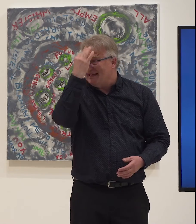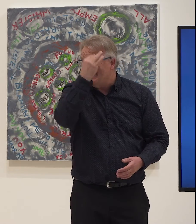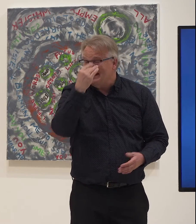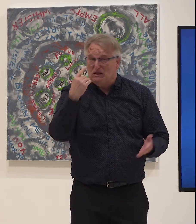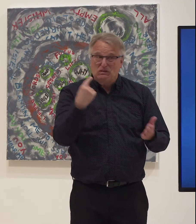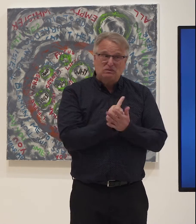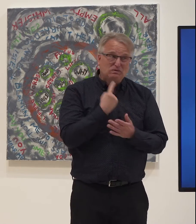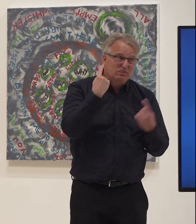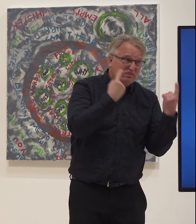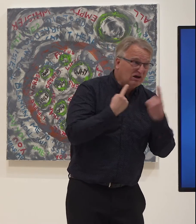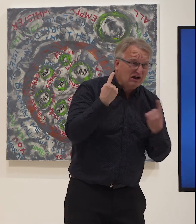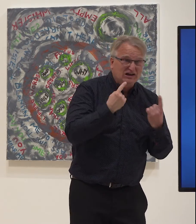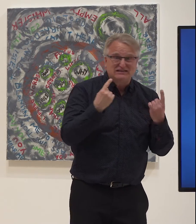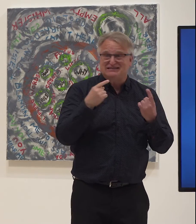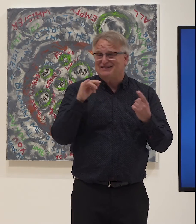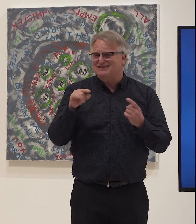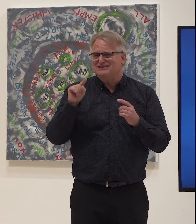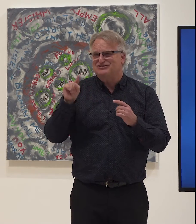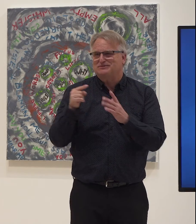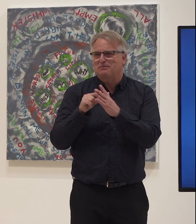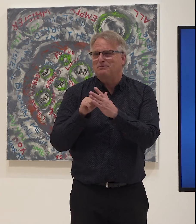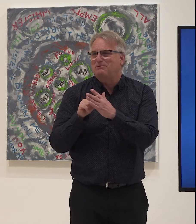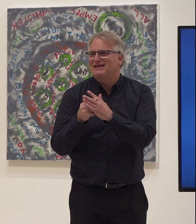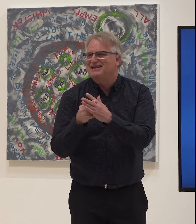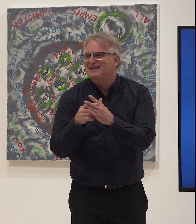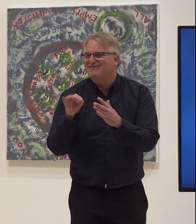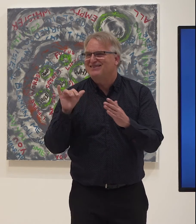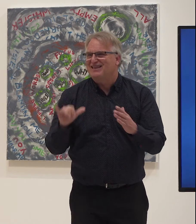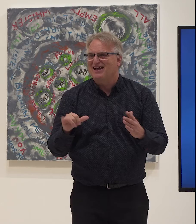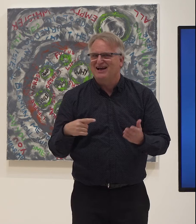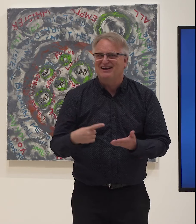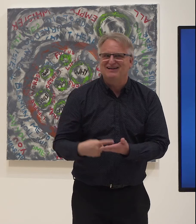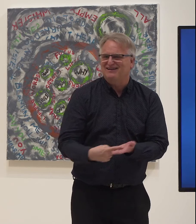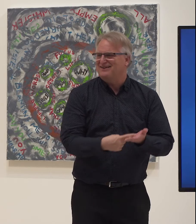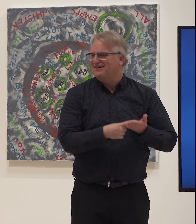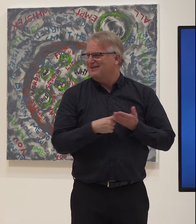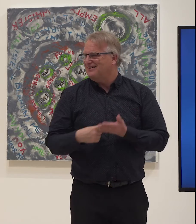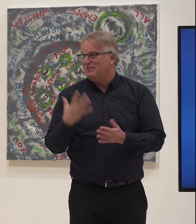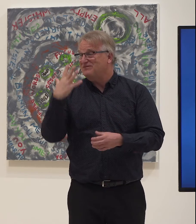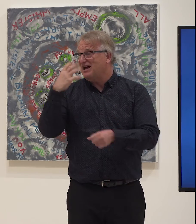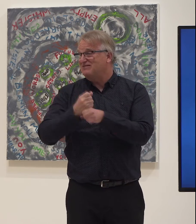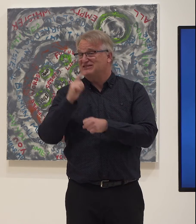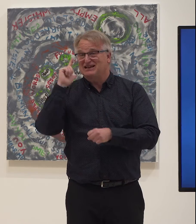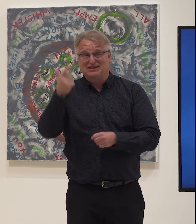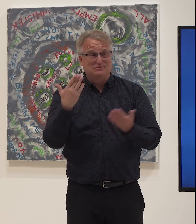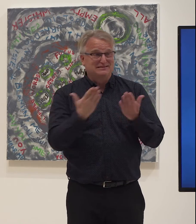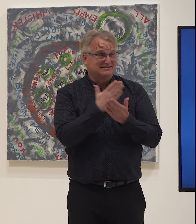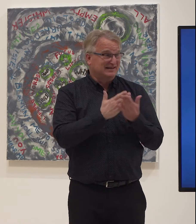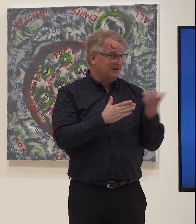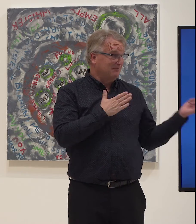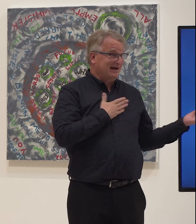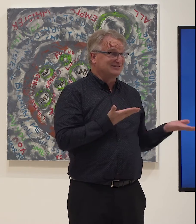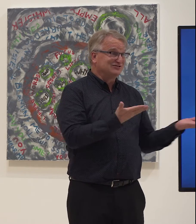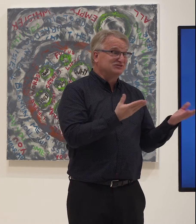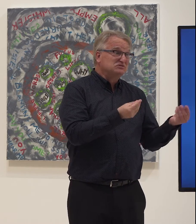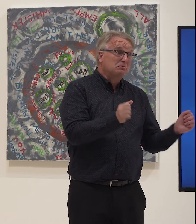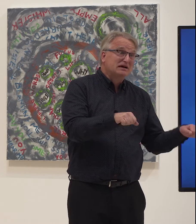in the audience that this is new. So, this is just planting a seed and beginning the conversation. And maybe 5 years from now,